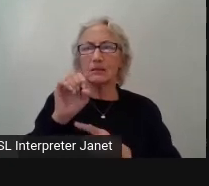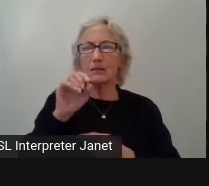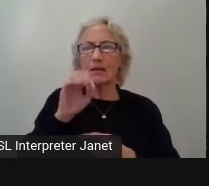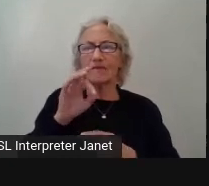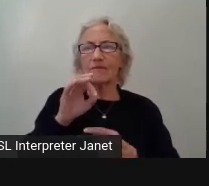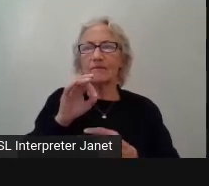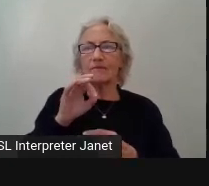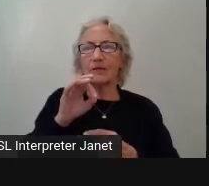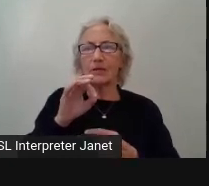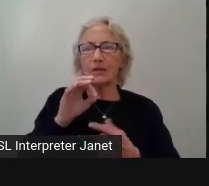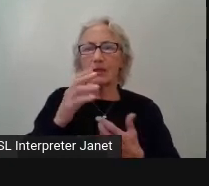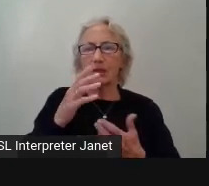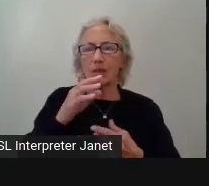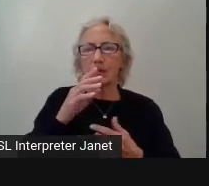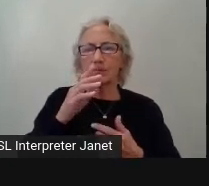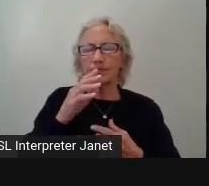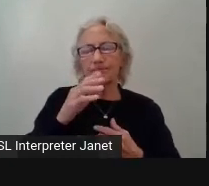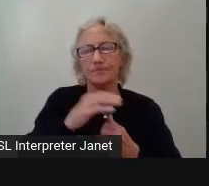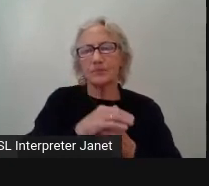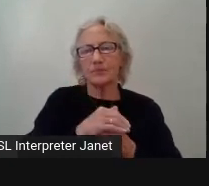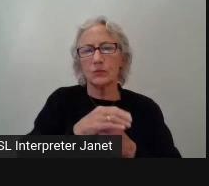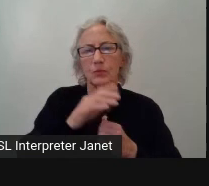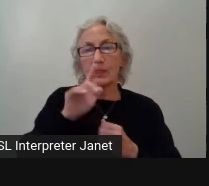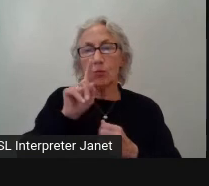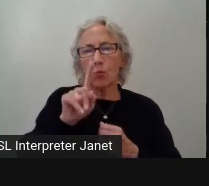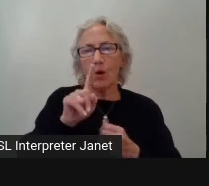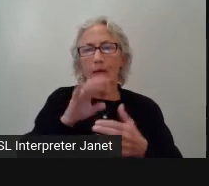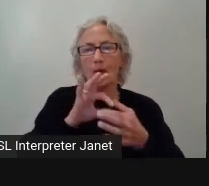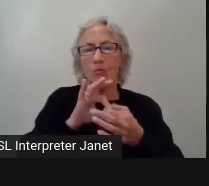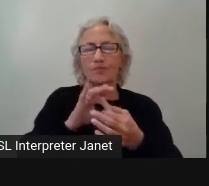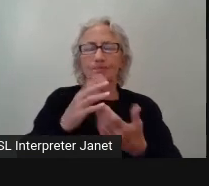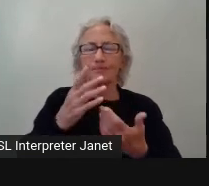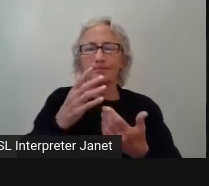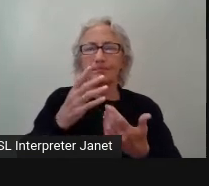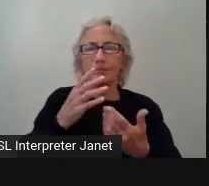and the one front-end theme we released at accessible.